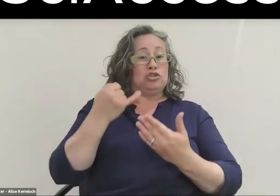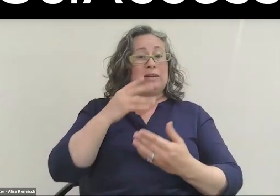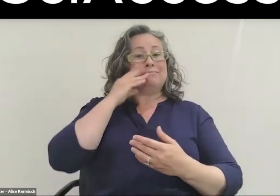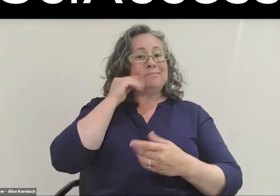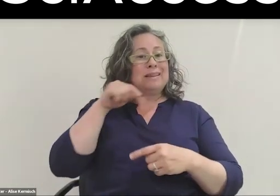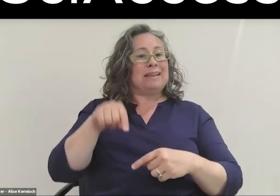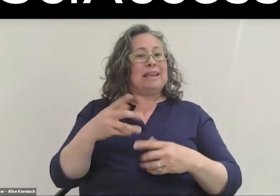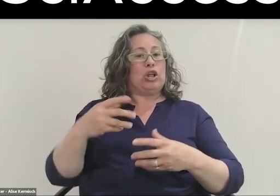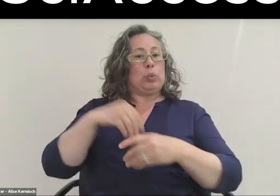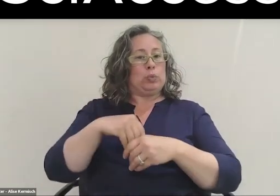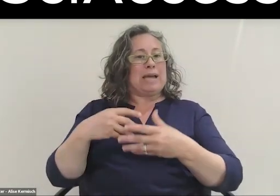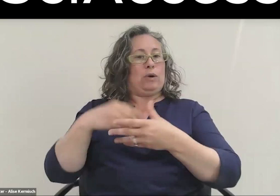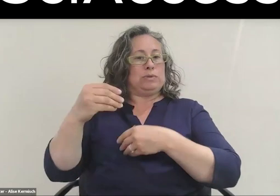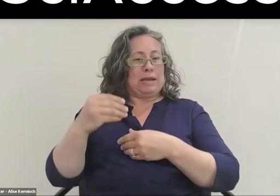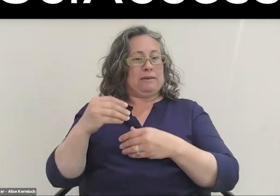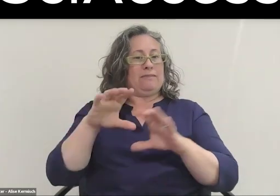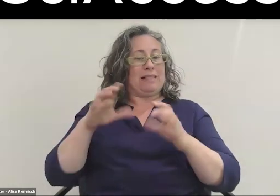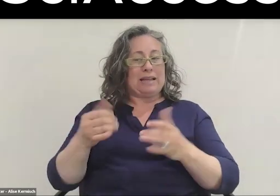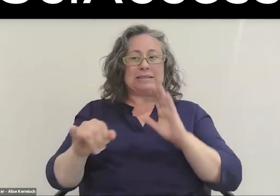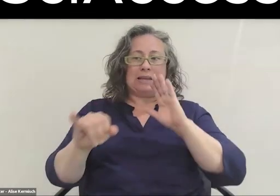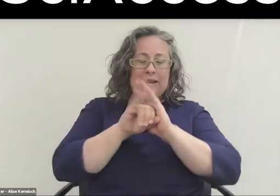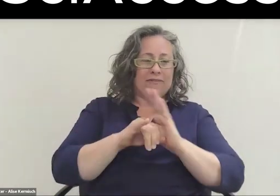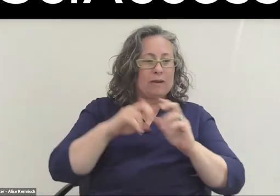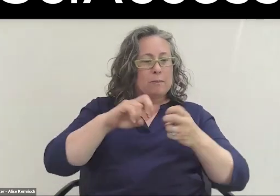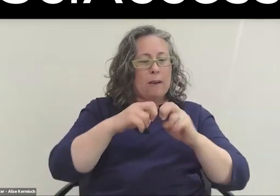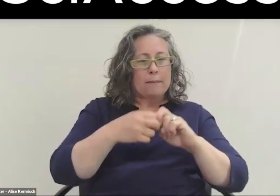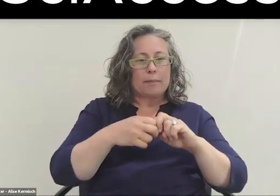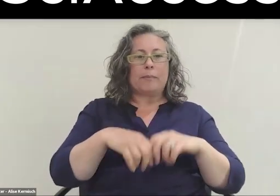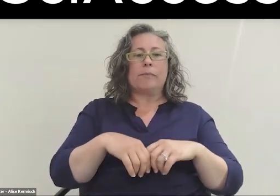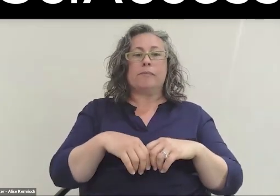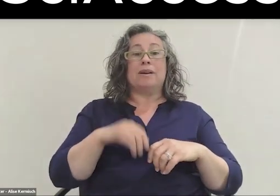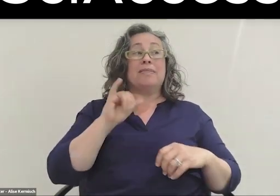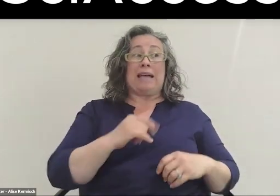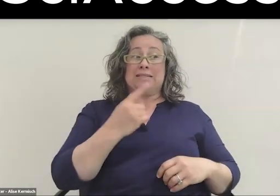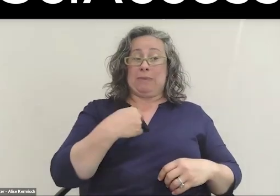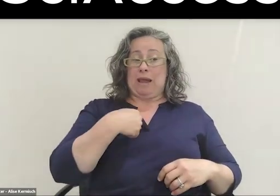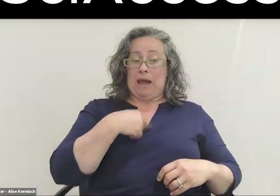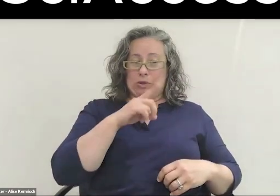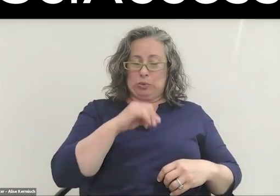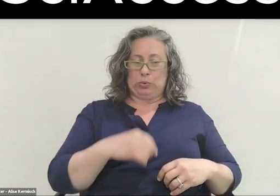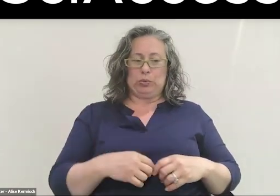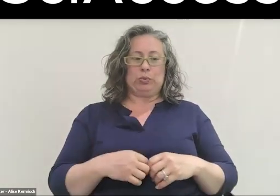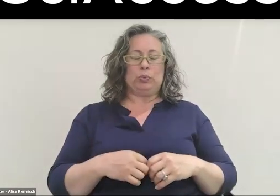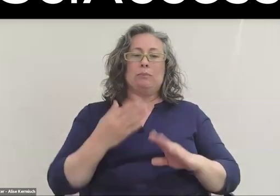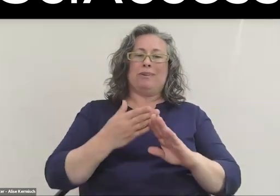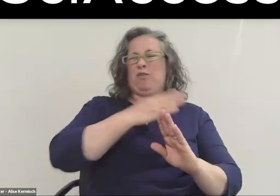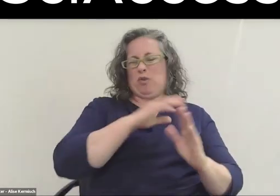and includes identifying a problem, which is something that I do prior to the course getting started.